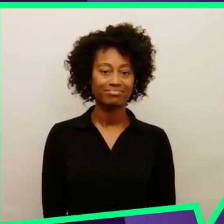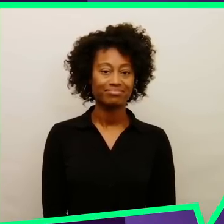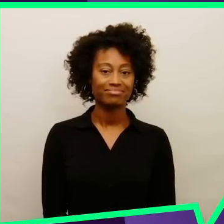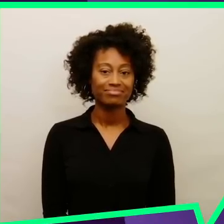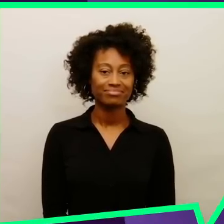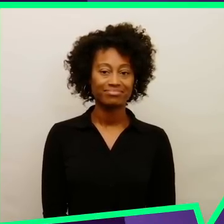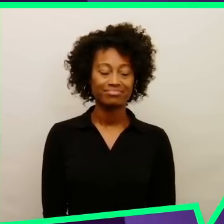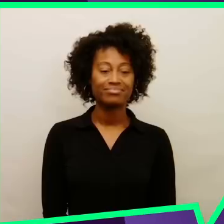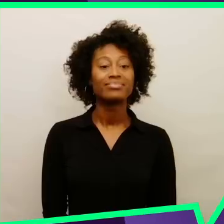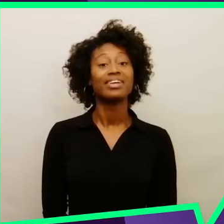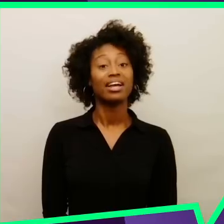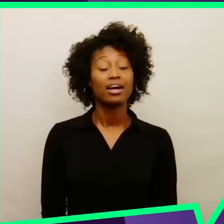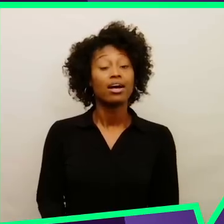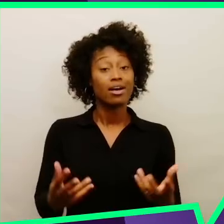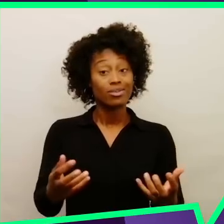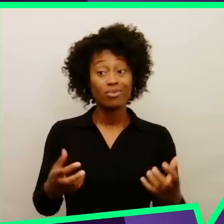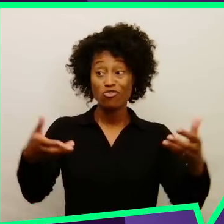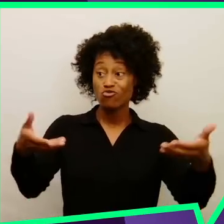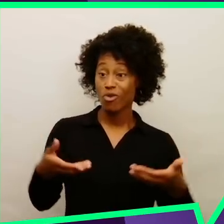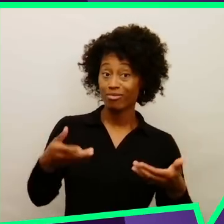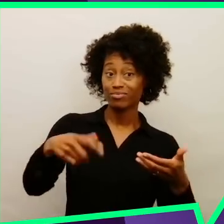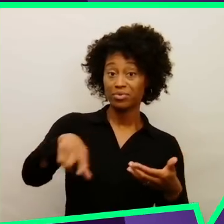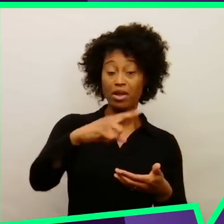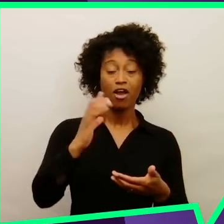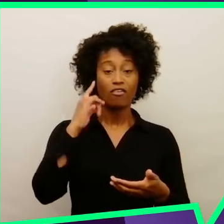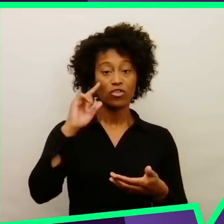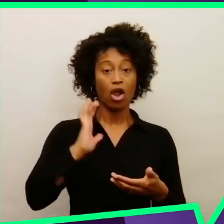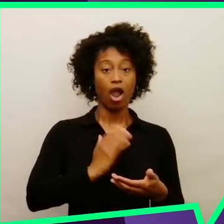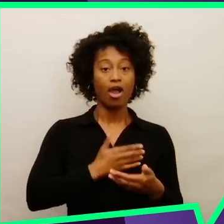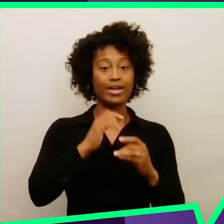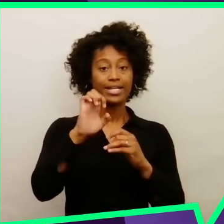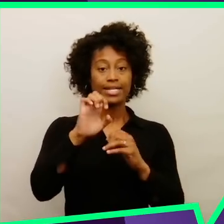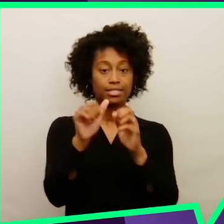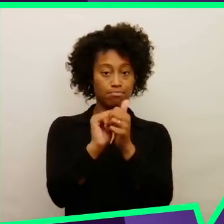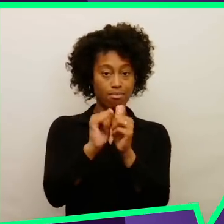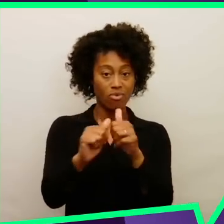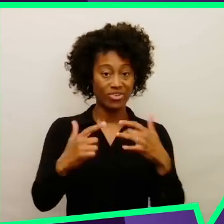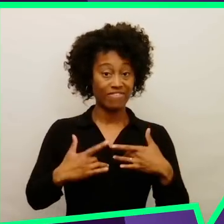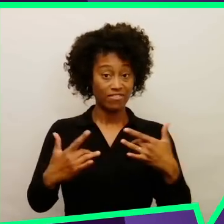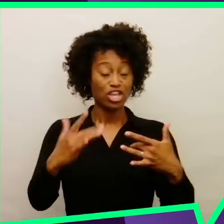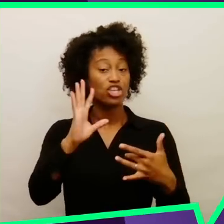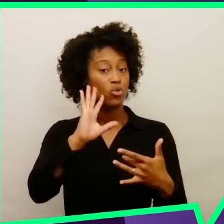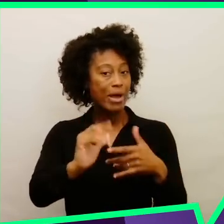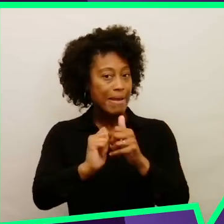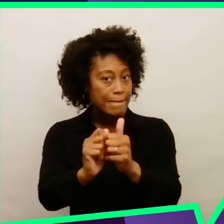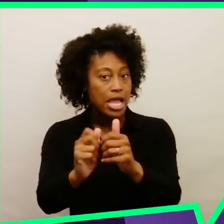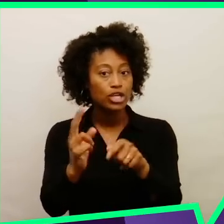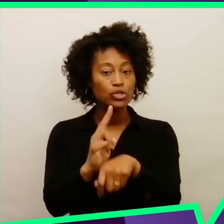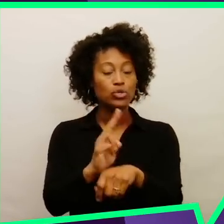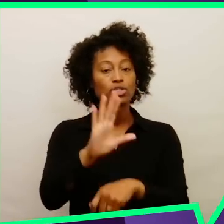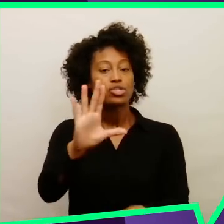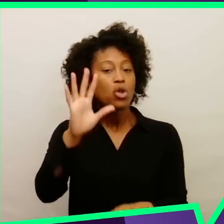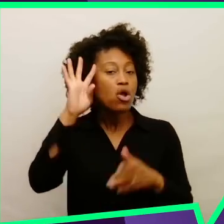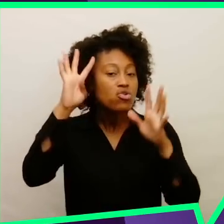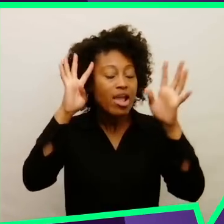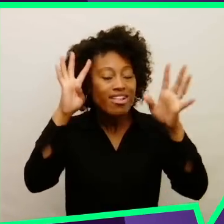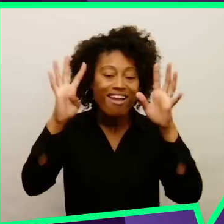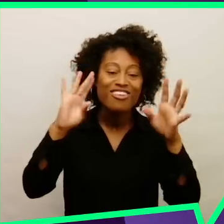I just wanted to welcome you here for our esports event, where you guys will be competing and using your creativity, your imagination,